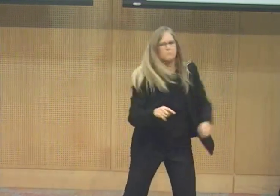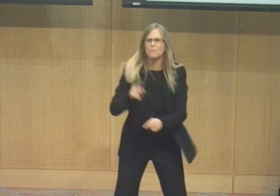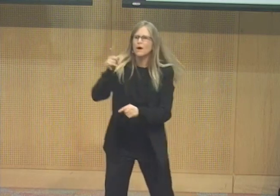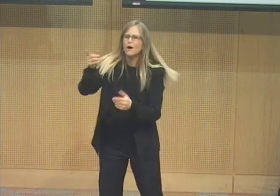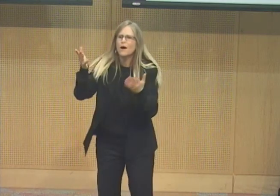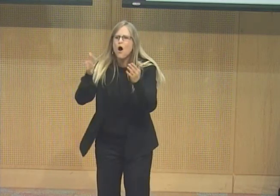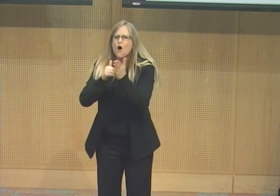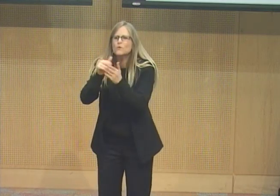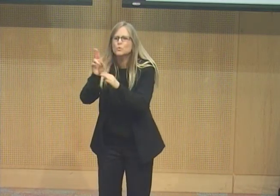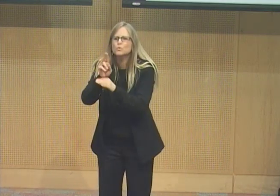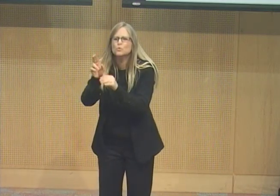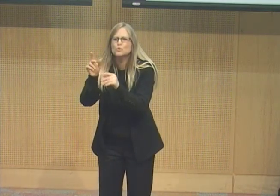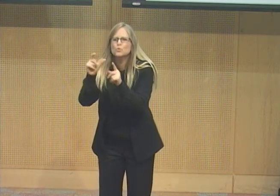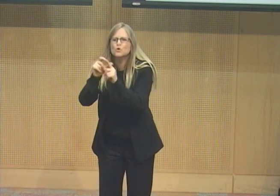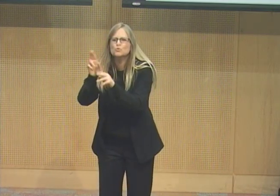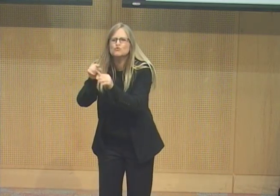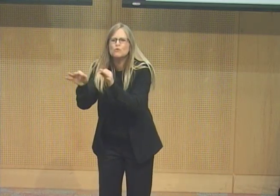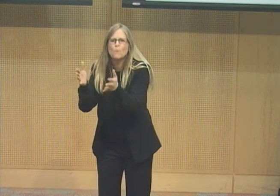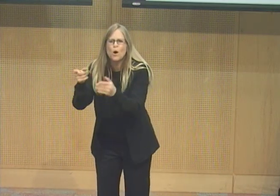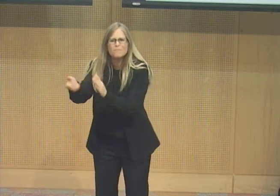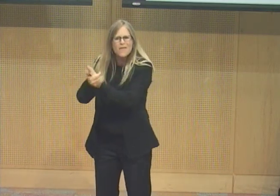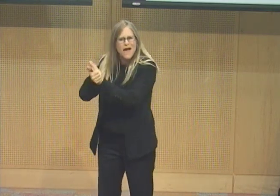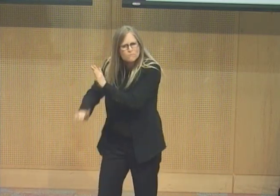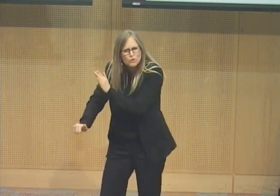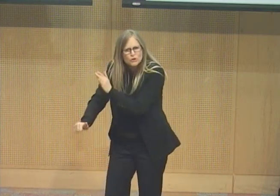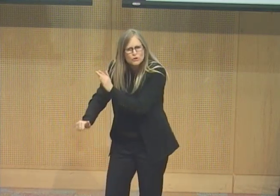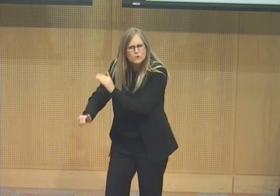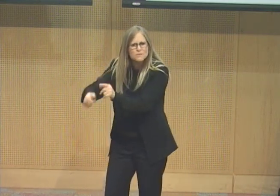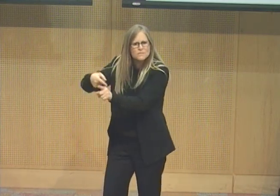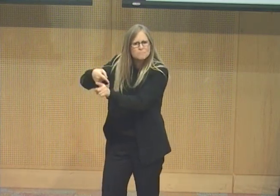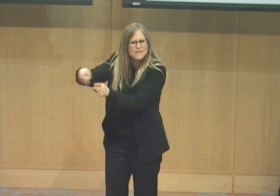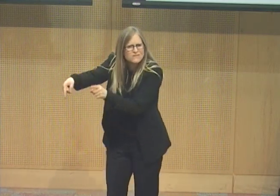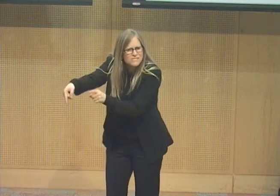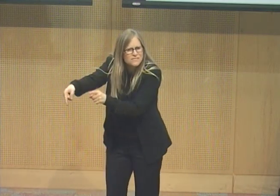The terms used to describe people who had the ability to hear post-implantation